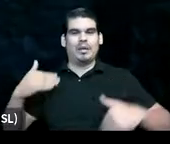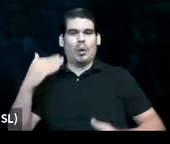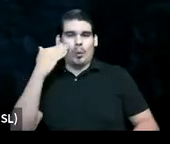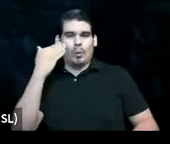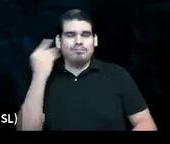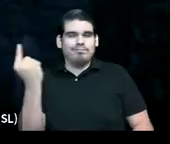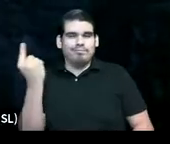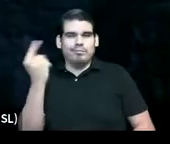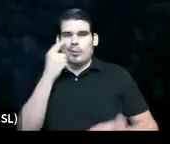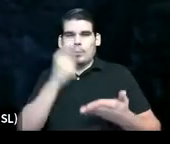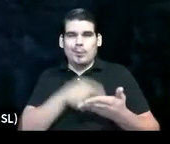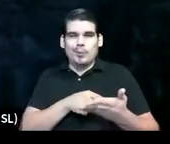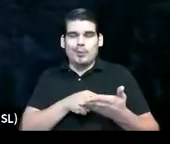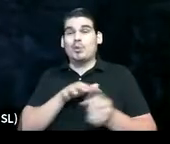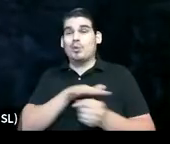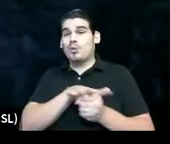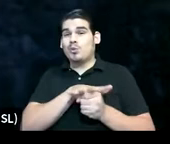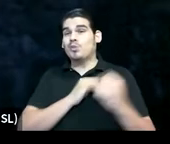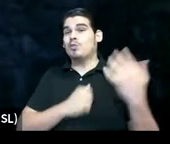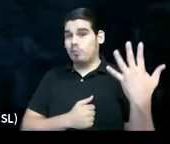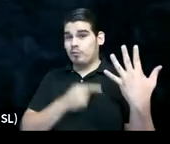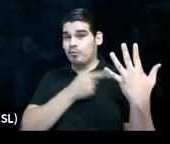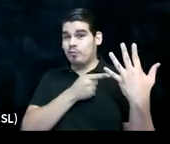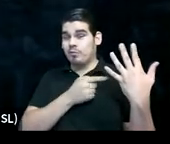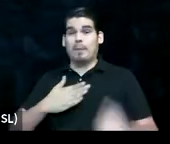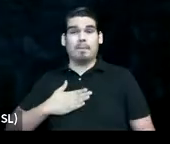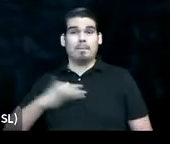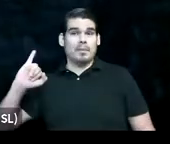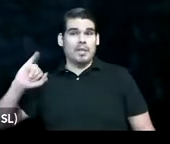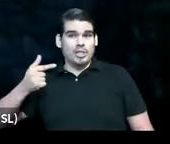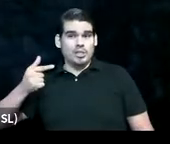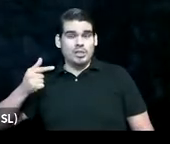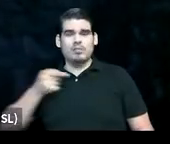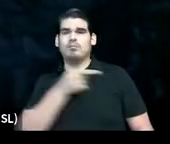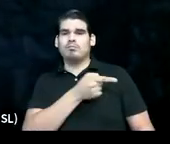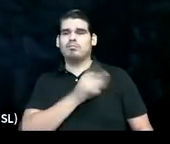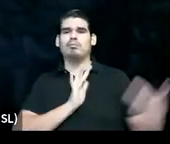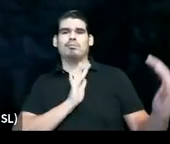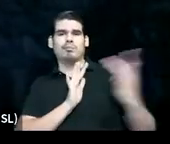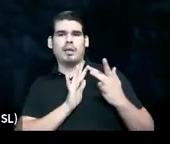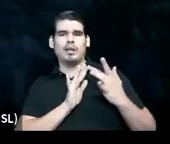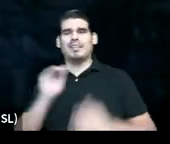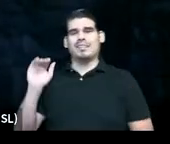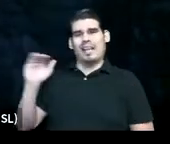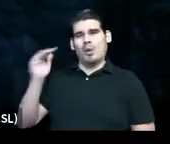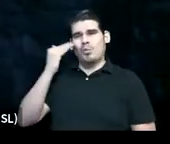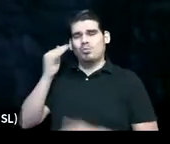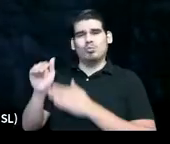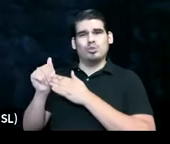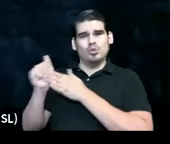He is an immigrant student, um, Has already was one year away in Mexico to finish his education, but he couldn't